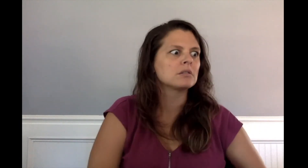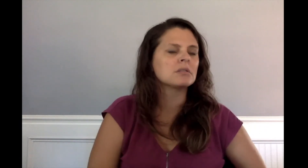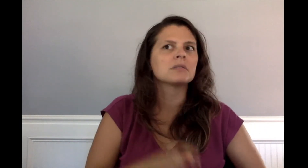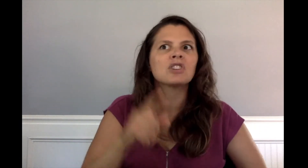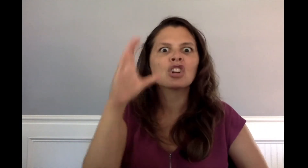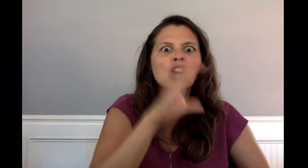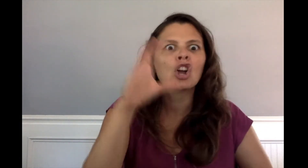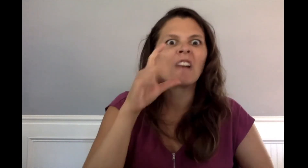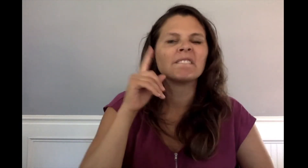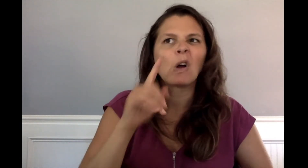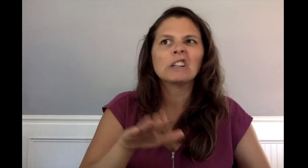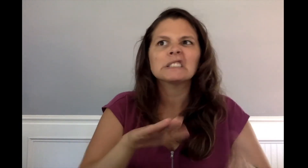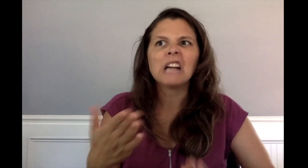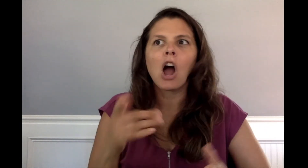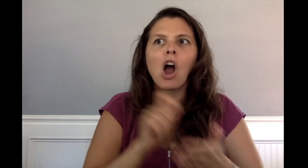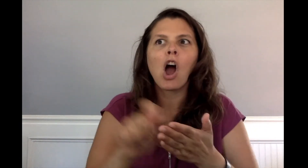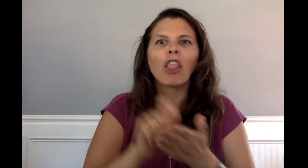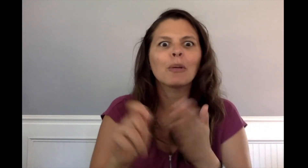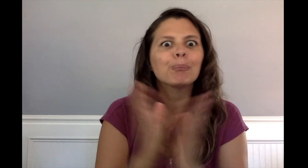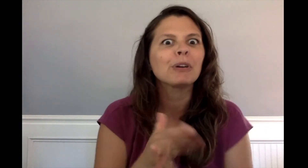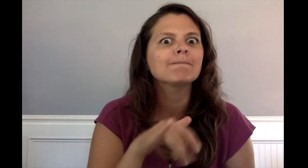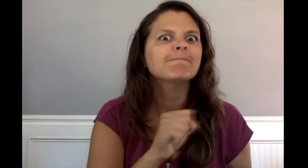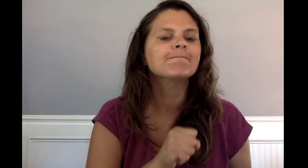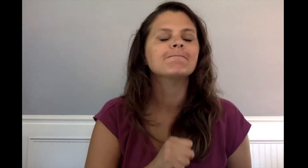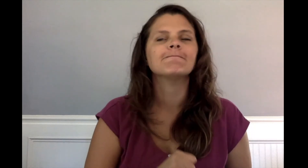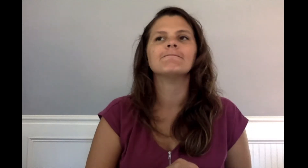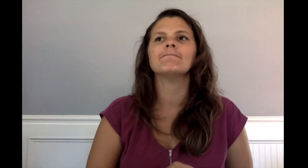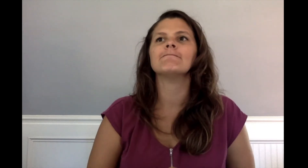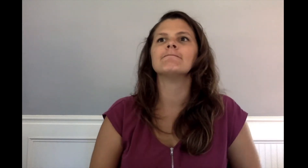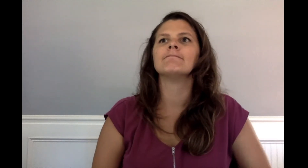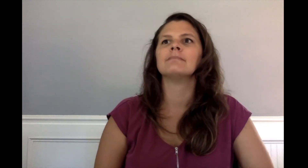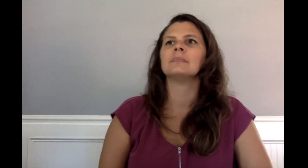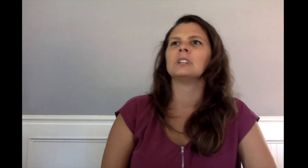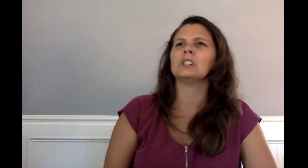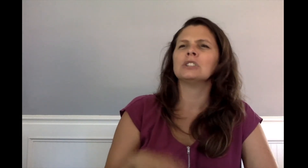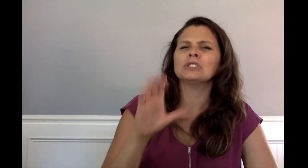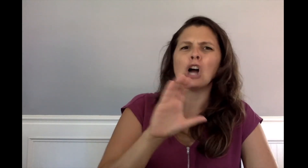"She's looking for the Dead Author book!" Frog wrote.